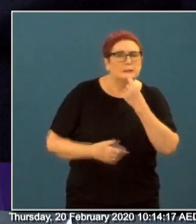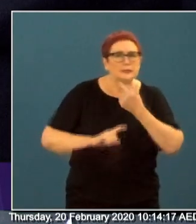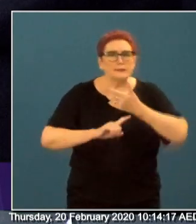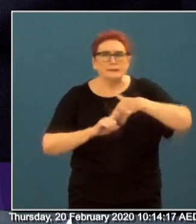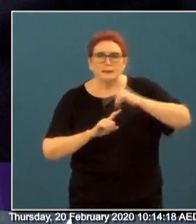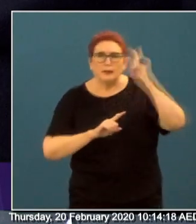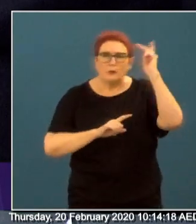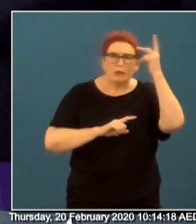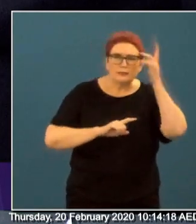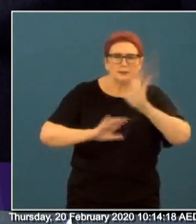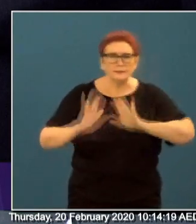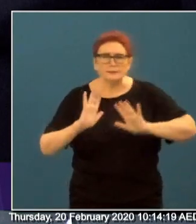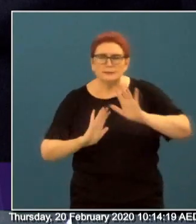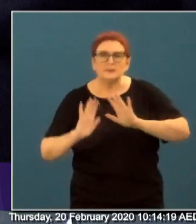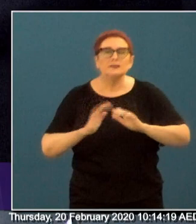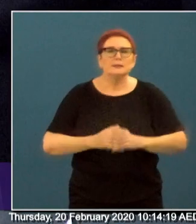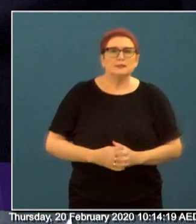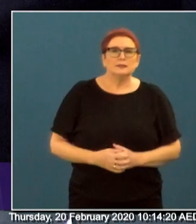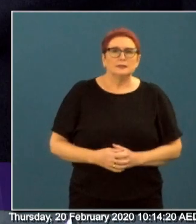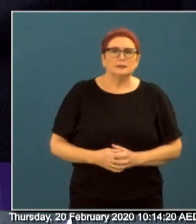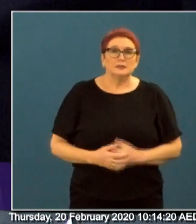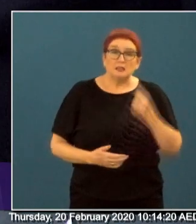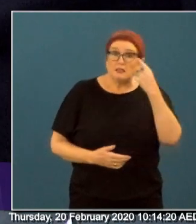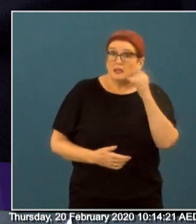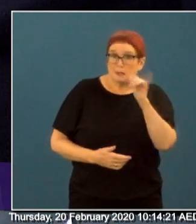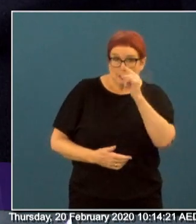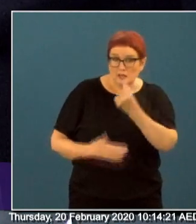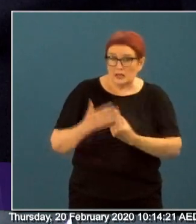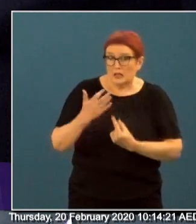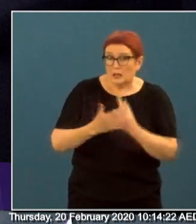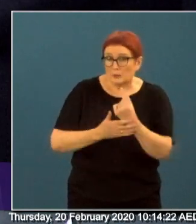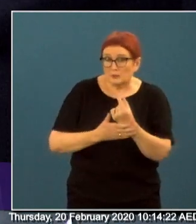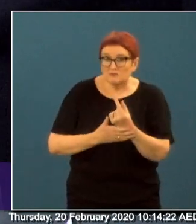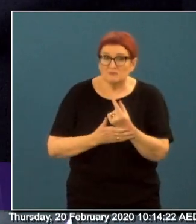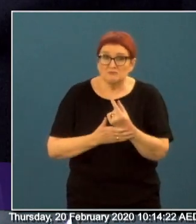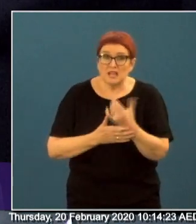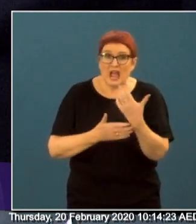because you can entertain the possibility that — if there was a budgetary restriction